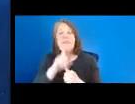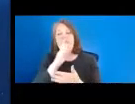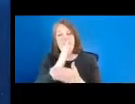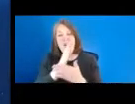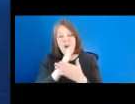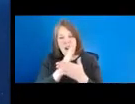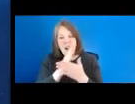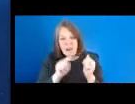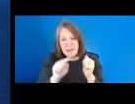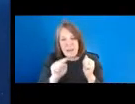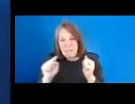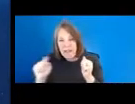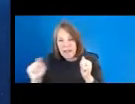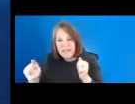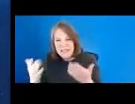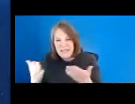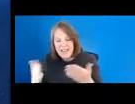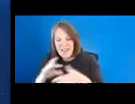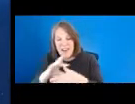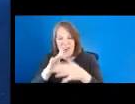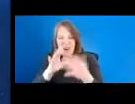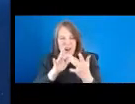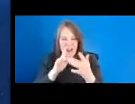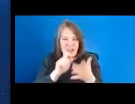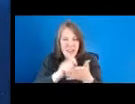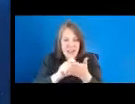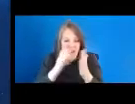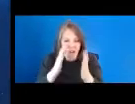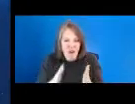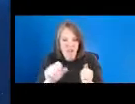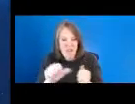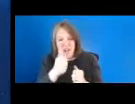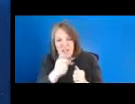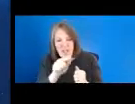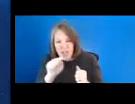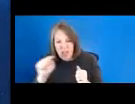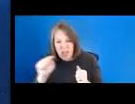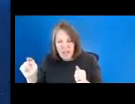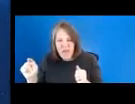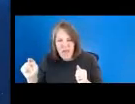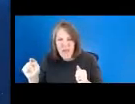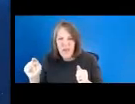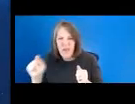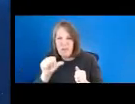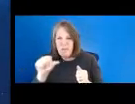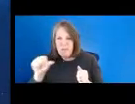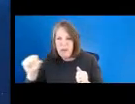I mention the contact author button. The other buttons are buttons you can add if you feel